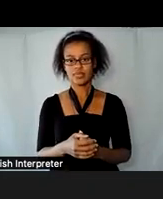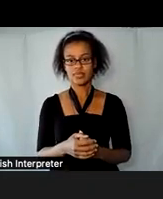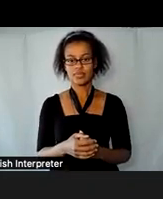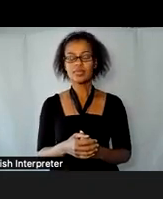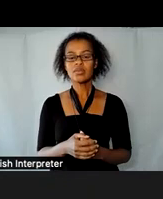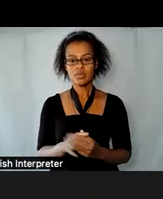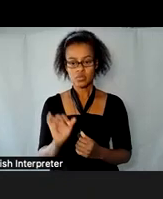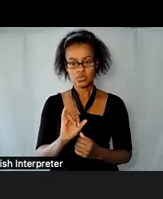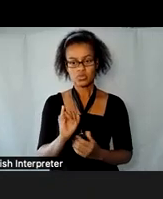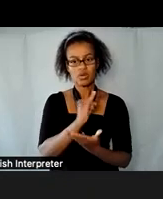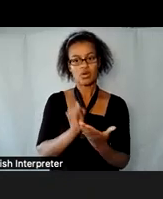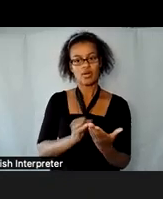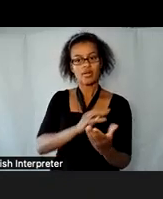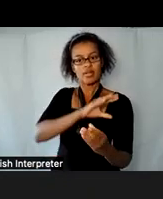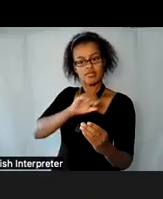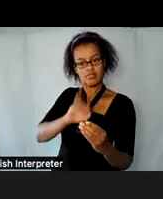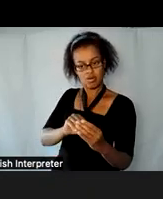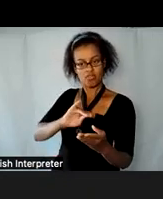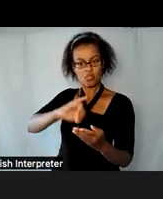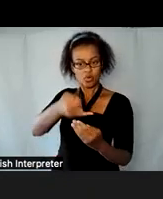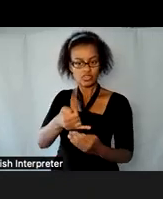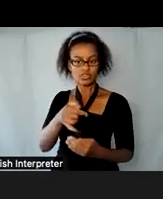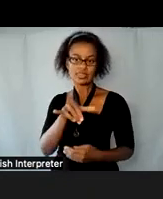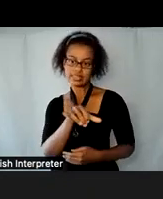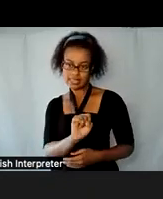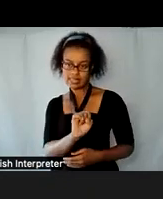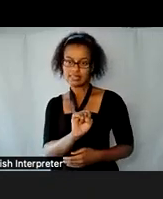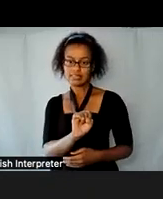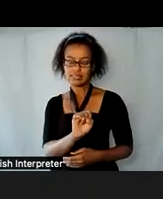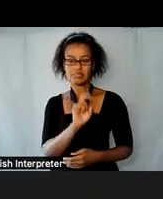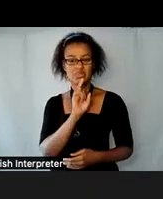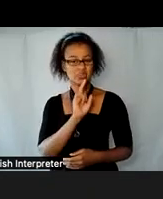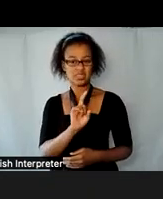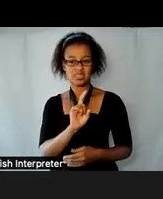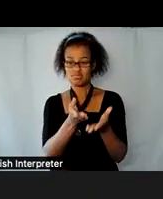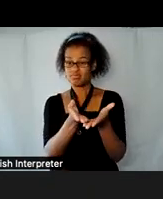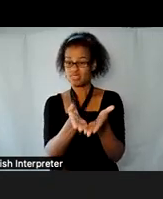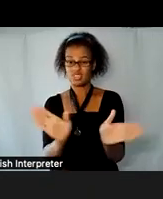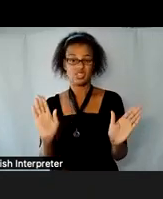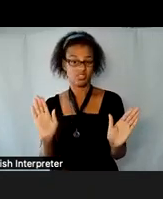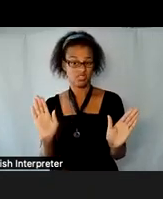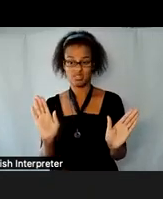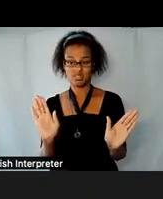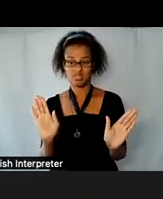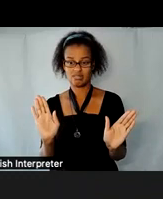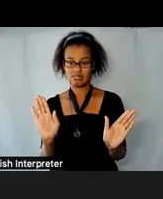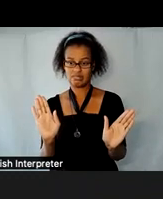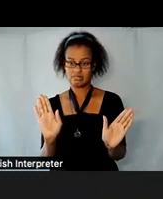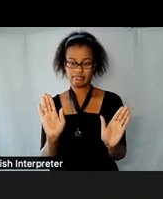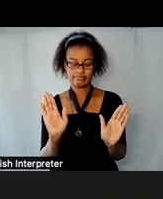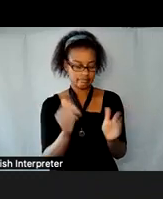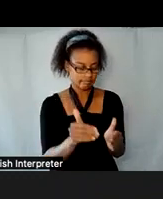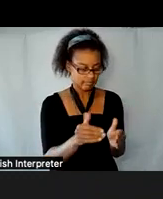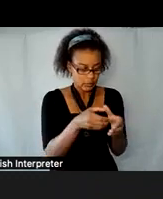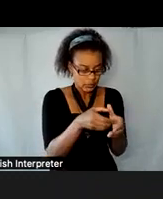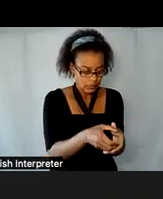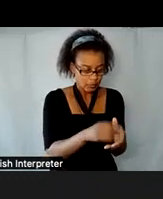But it's a very, really broad, like, open and we invite everybody to consider applying